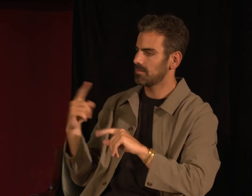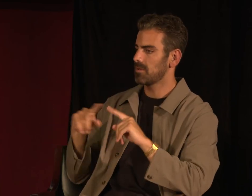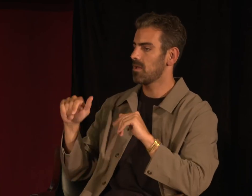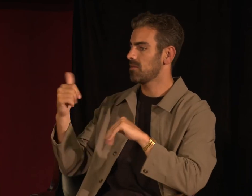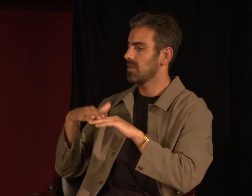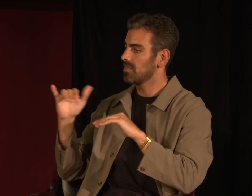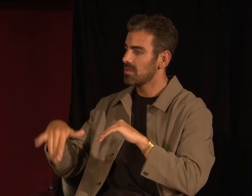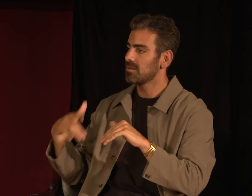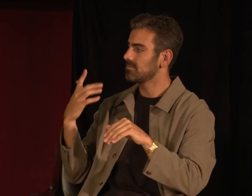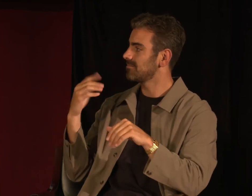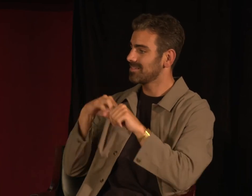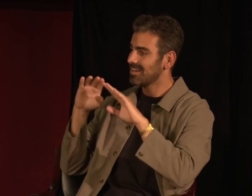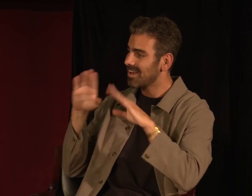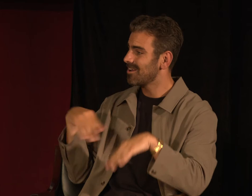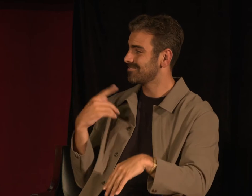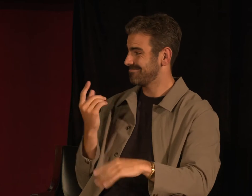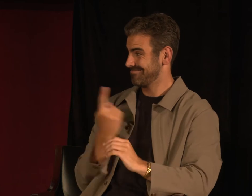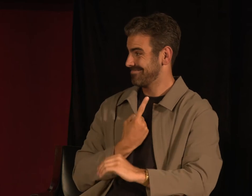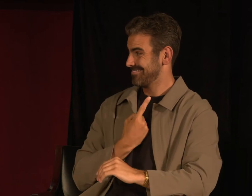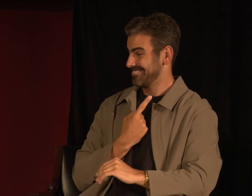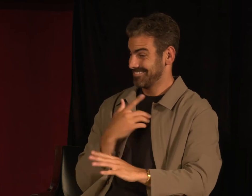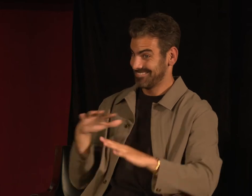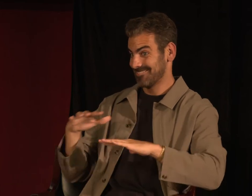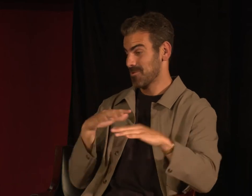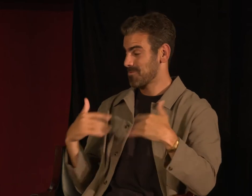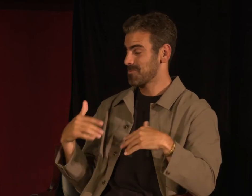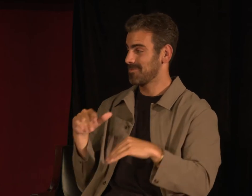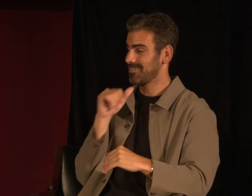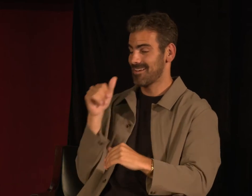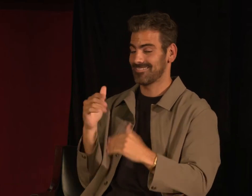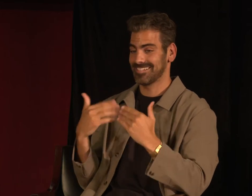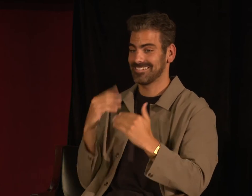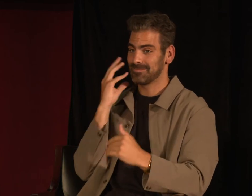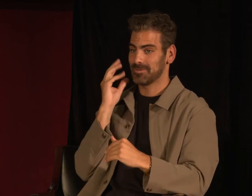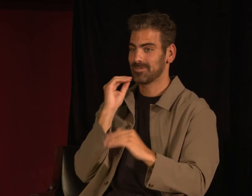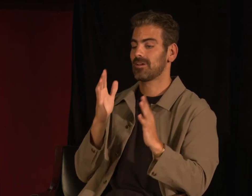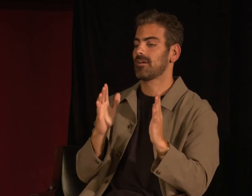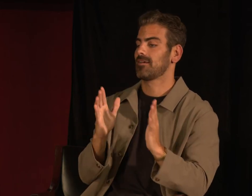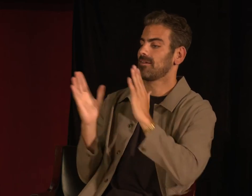really only on set for 10% of the time. It was for filming. Nothing really in the house. I was always really fending for myself.